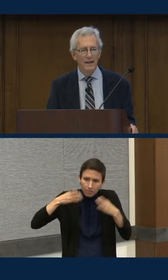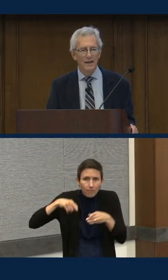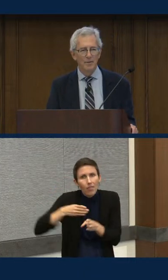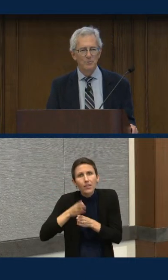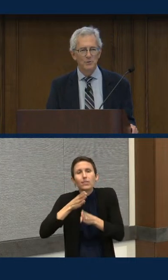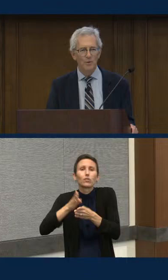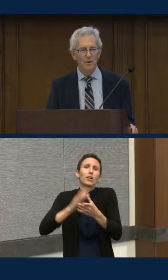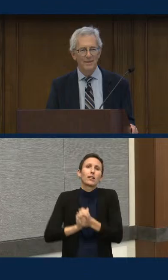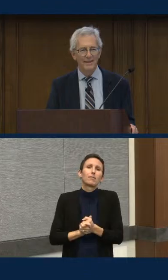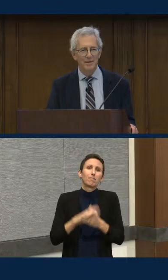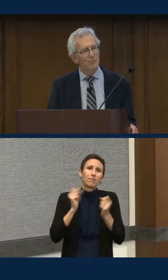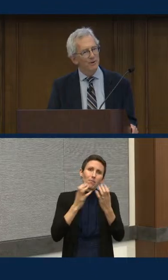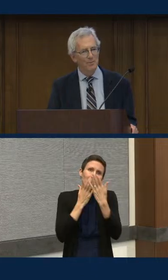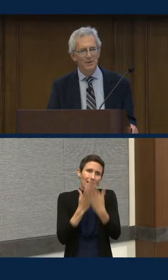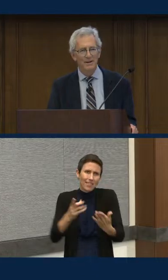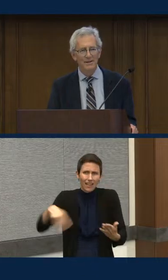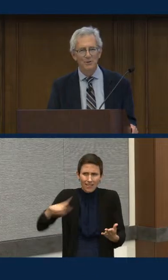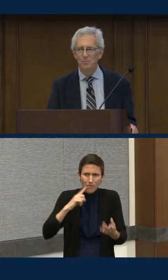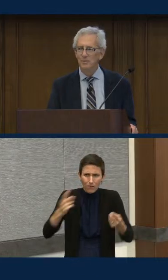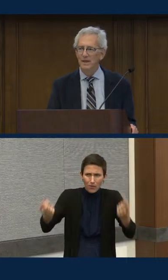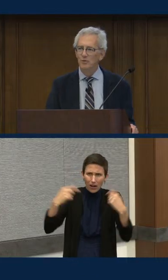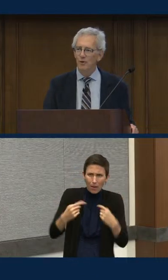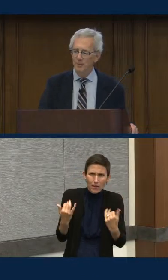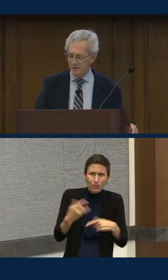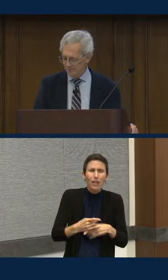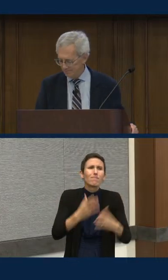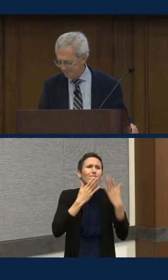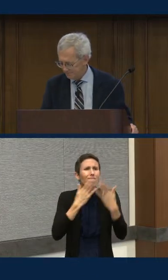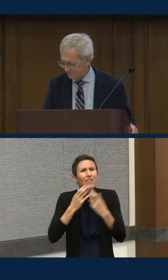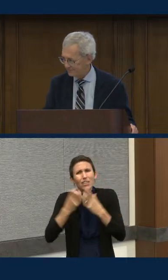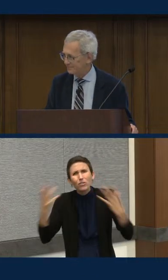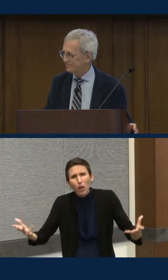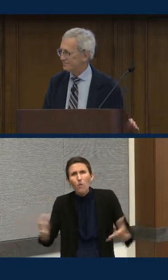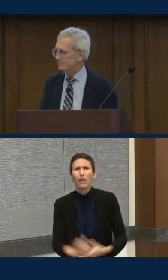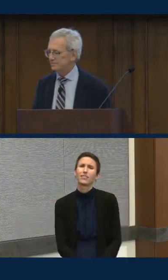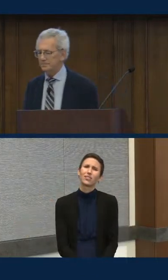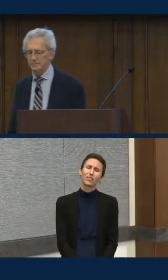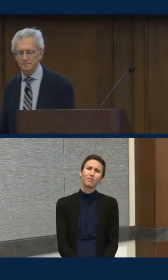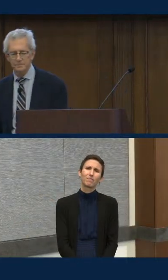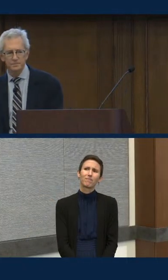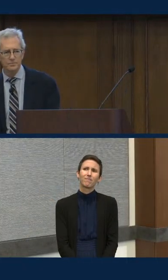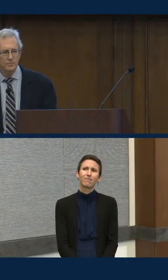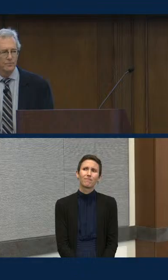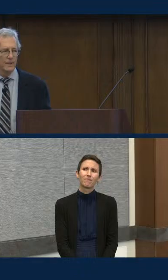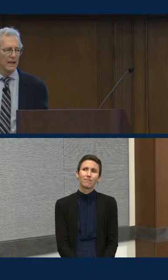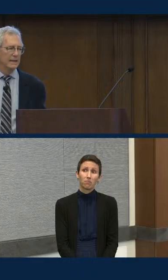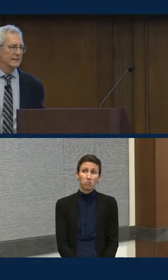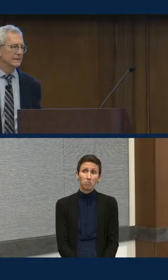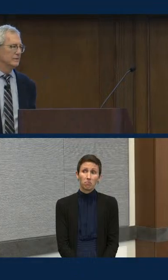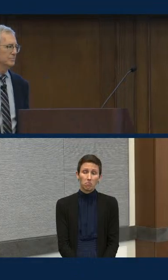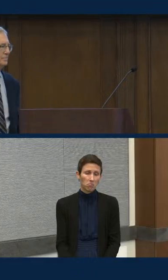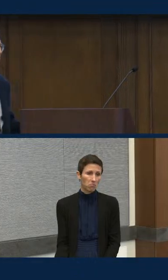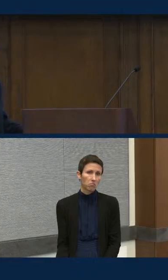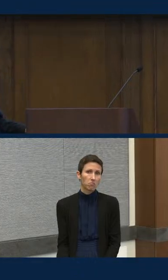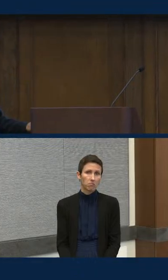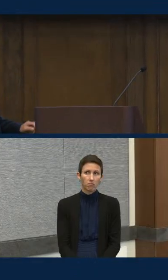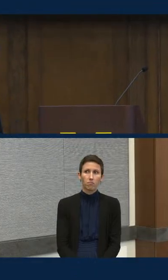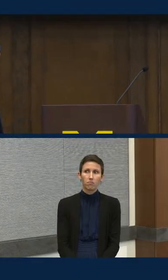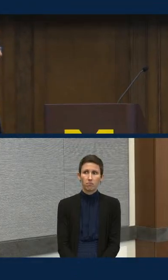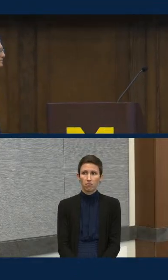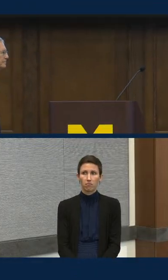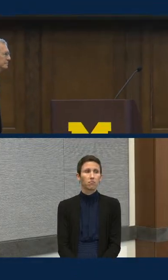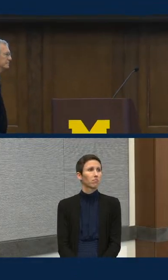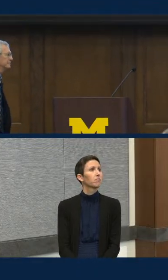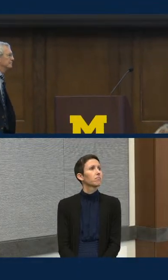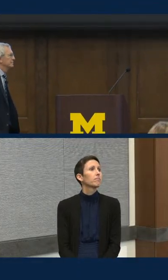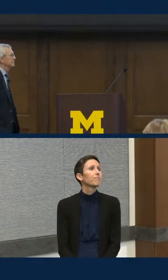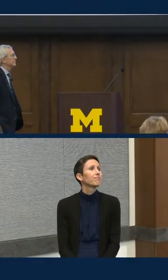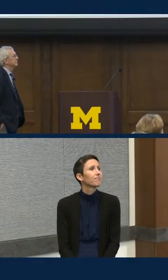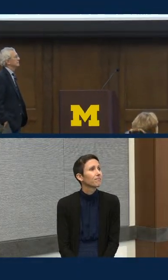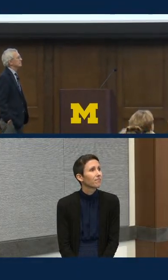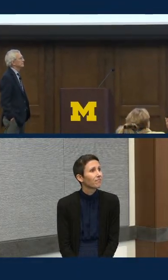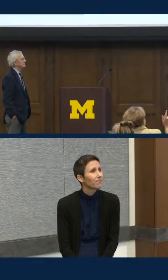them for coming today too.